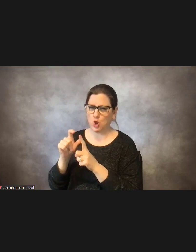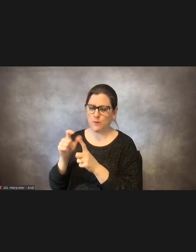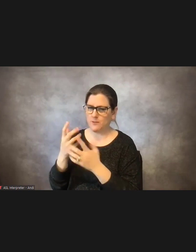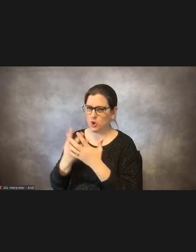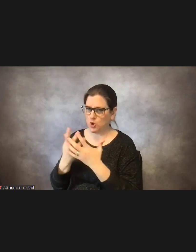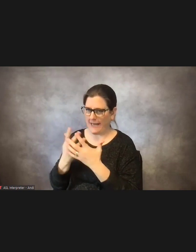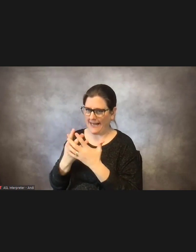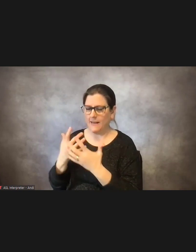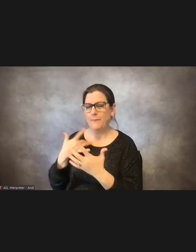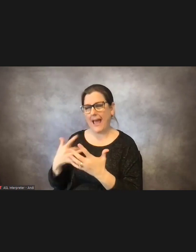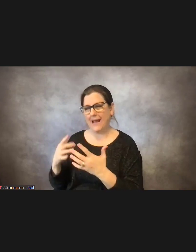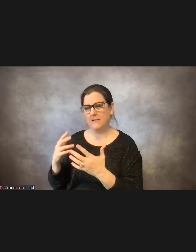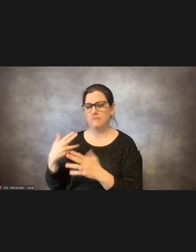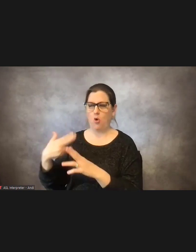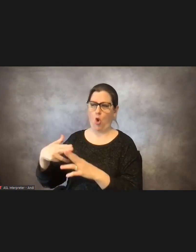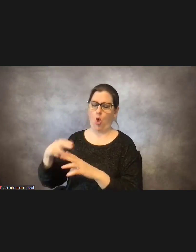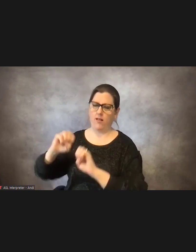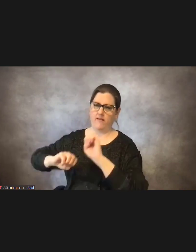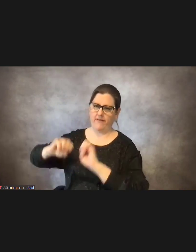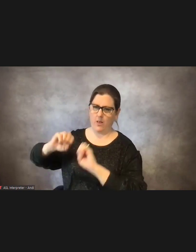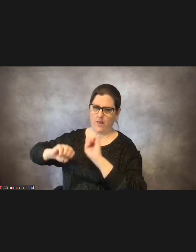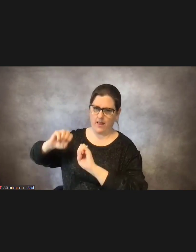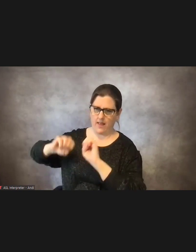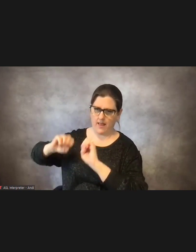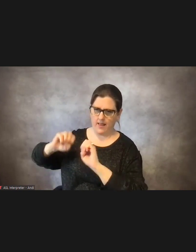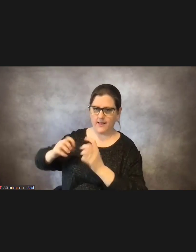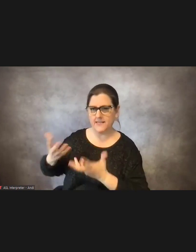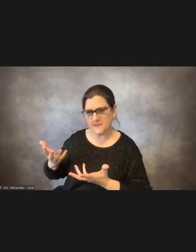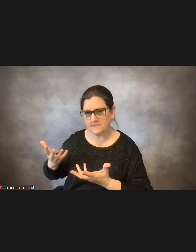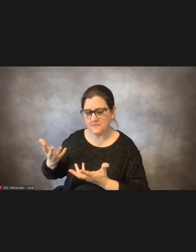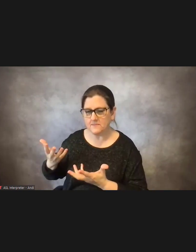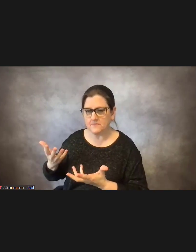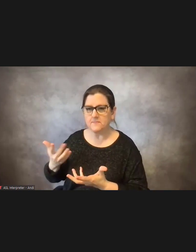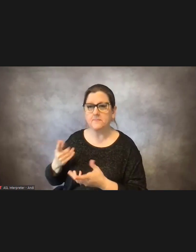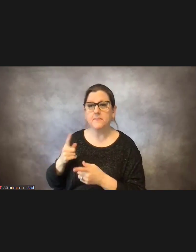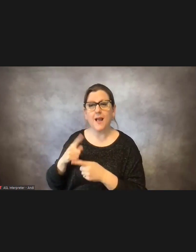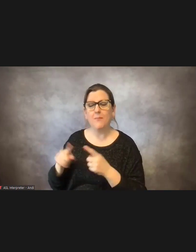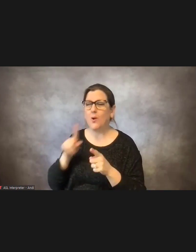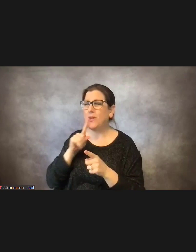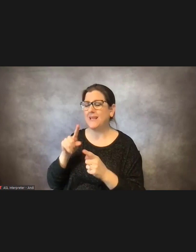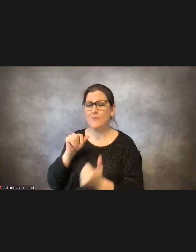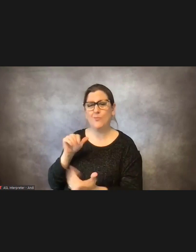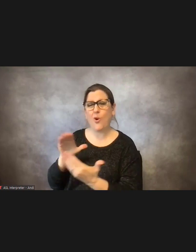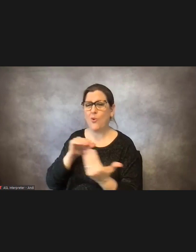use the word e evaluation, but the step is the same.